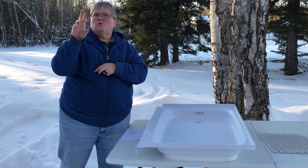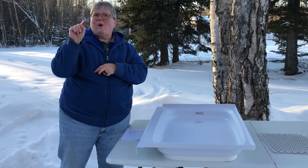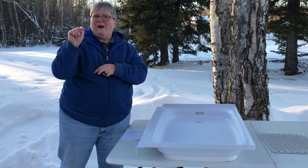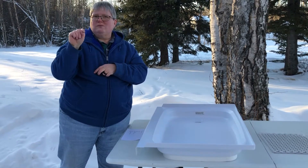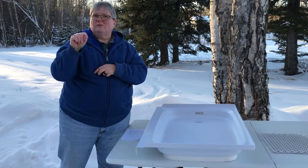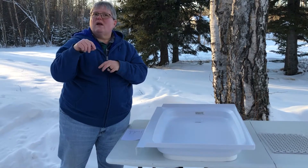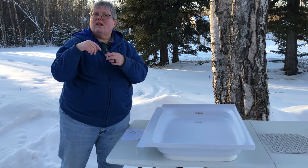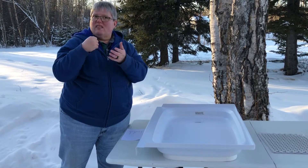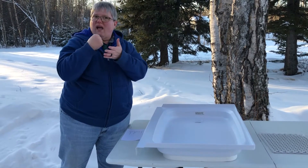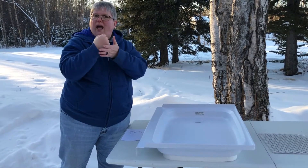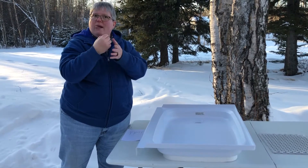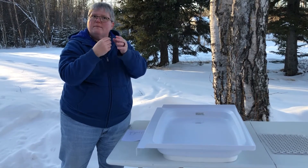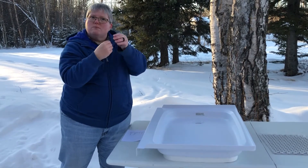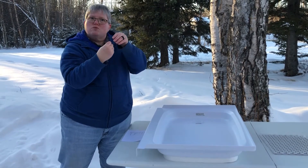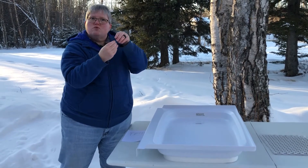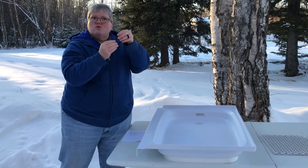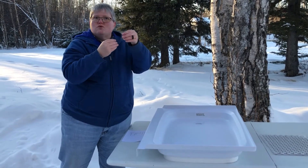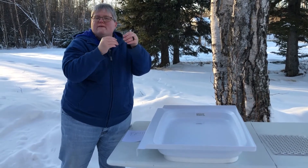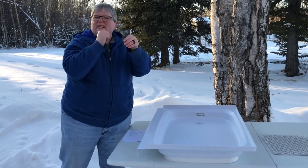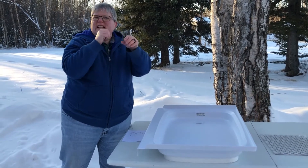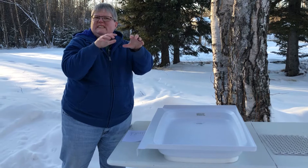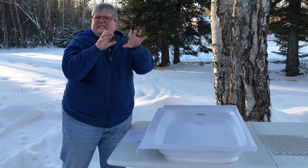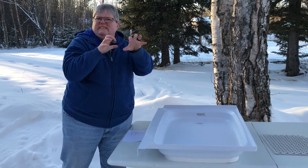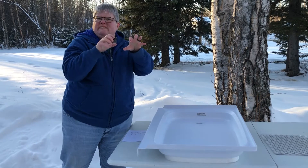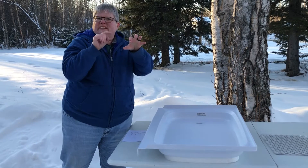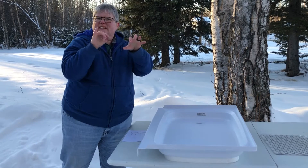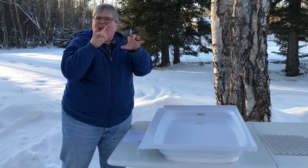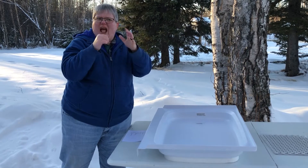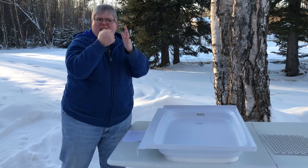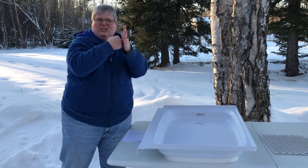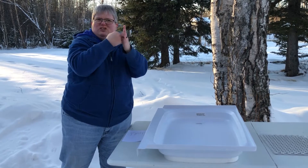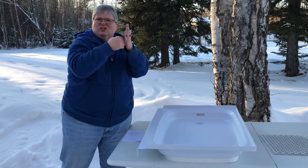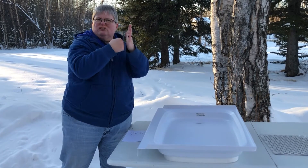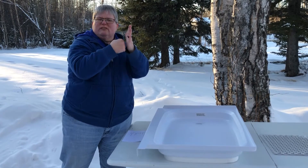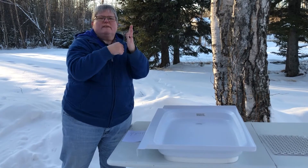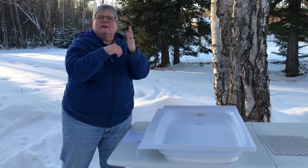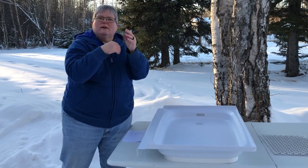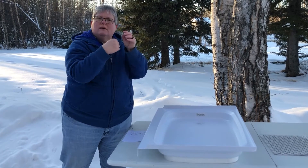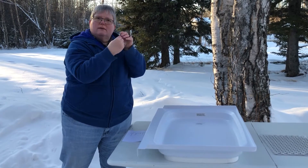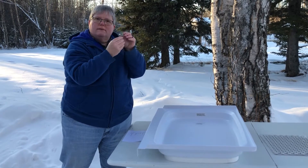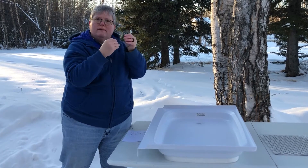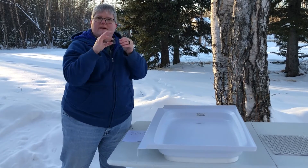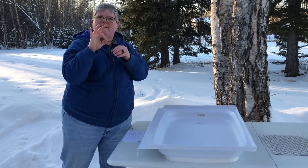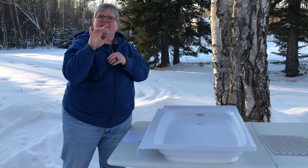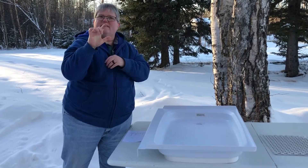And that helps it be pliable. Where it's not so stiff that the tile starts to pop off and crack.